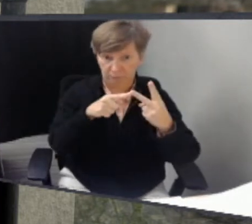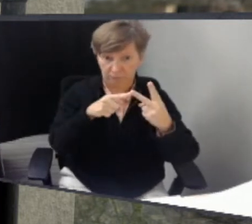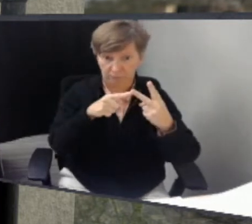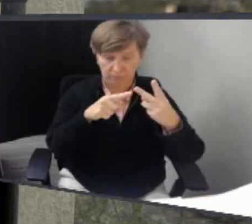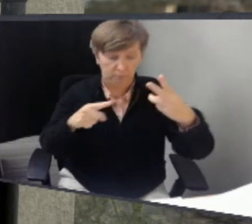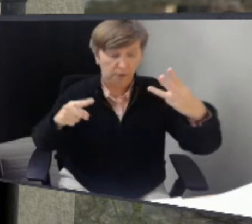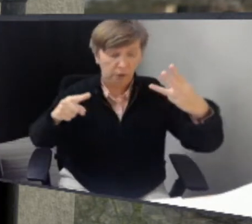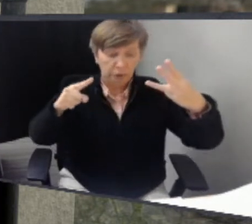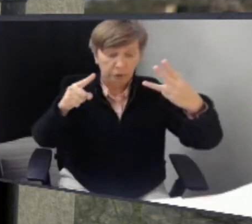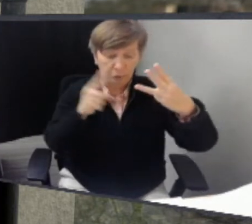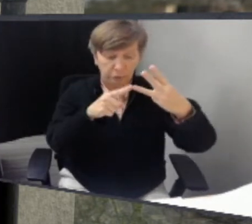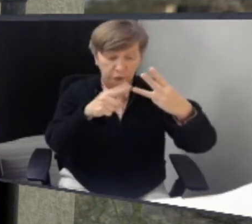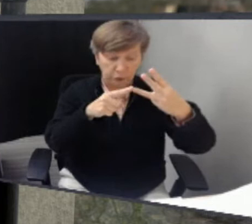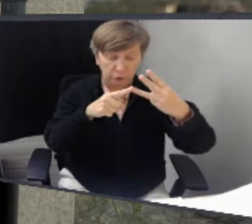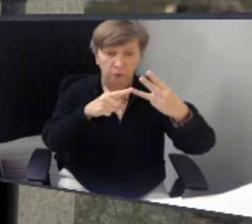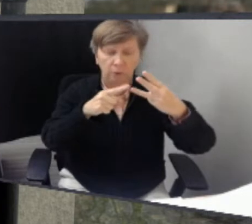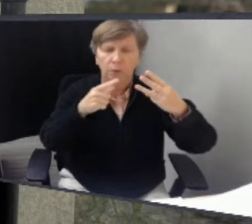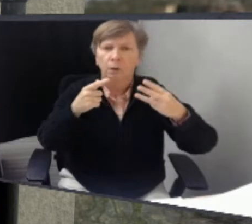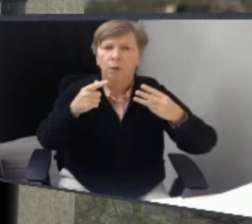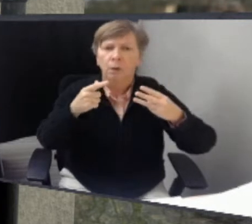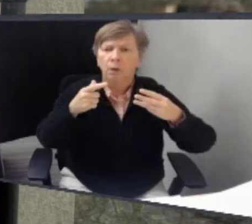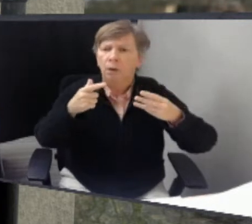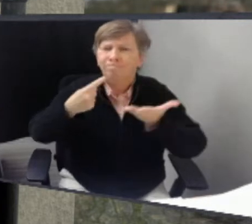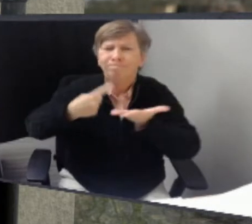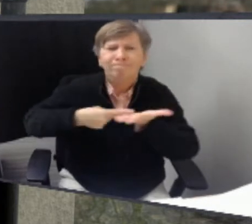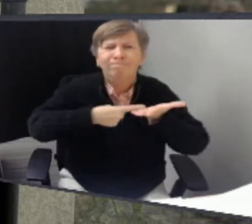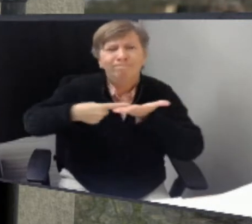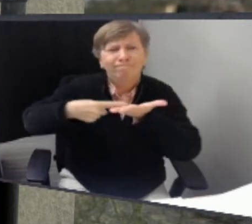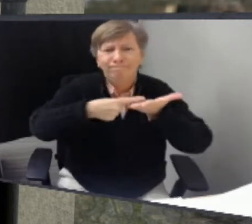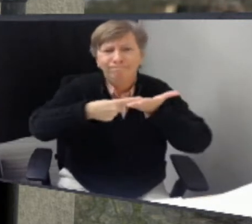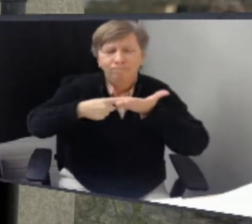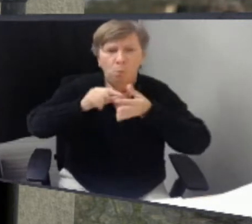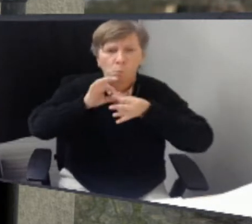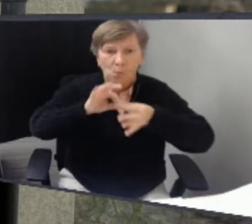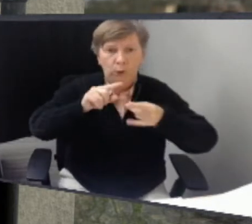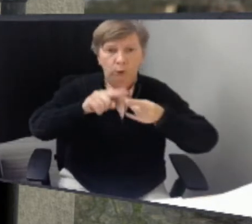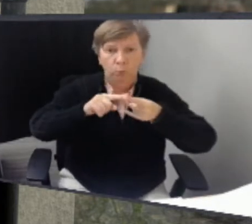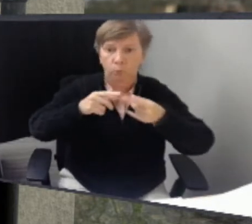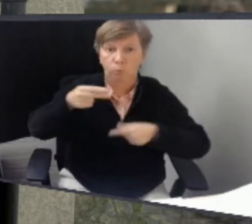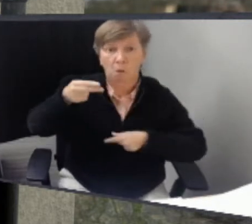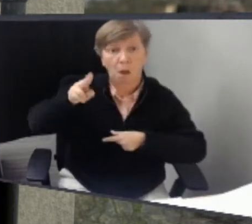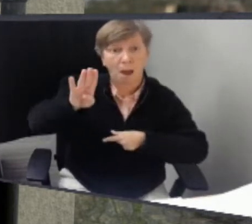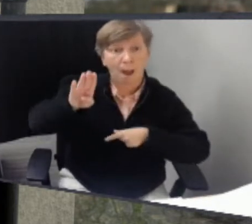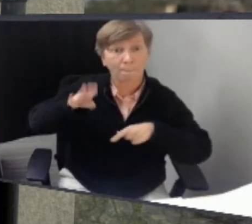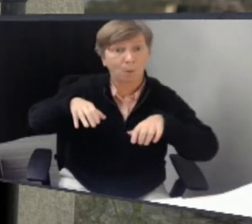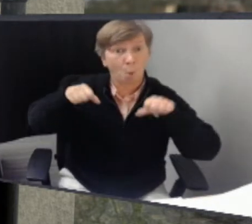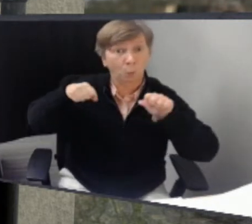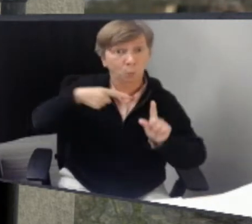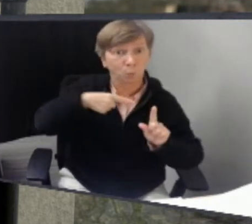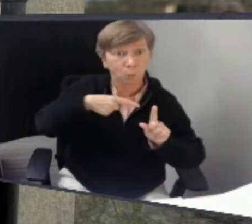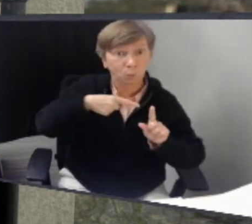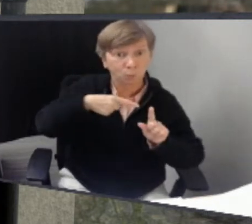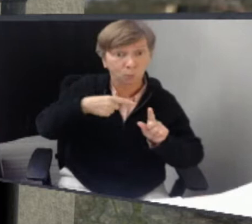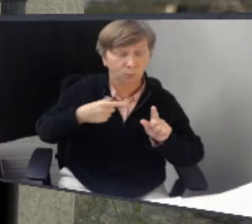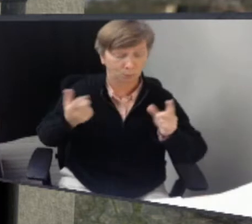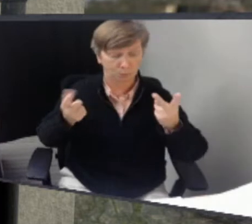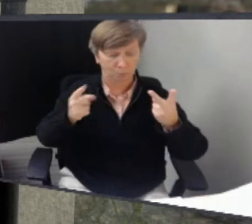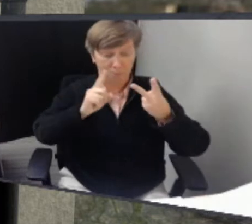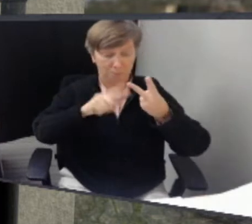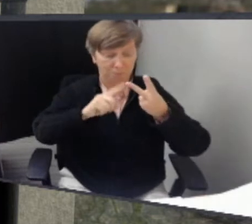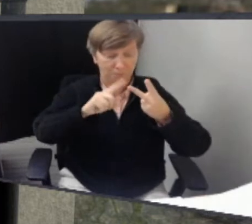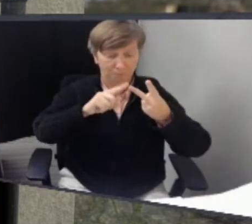The second thing that's unique is the integration of American Sign Language. And then also related to